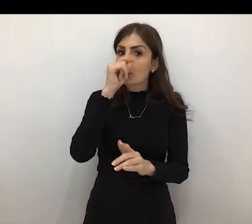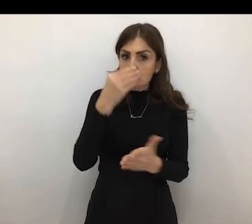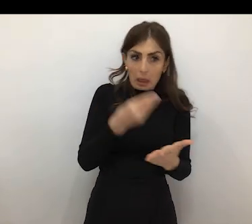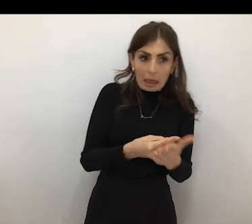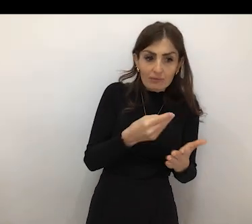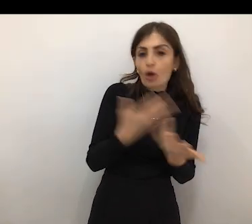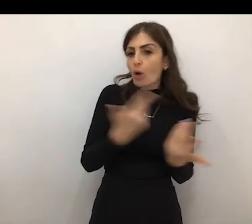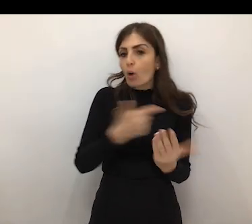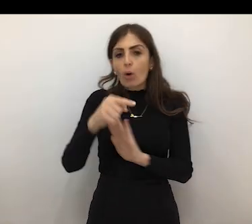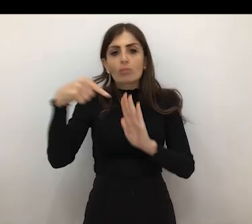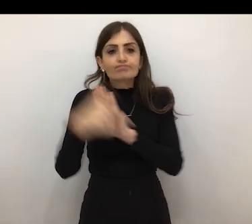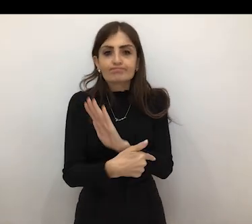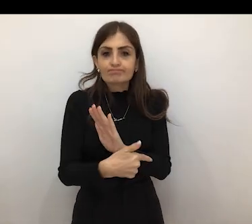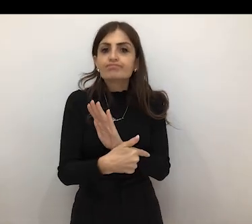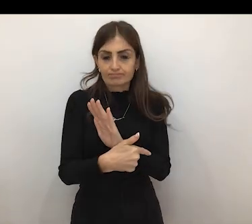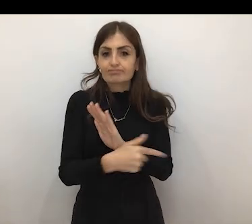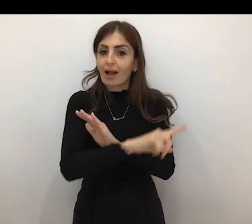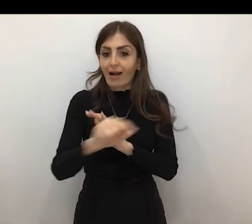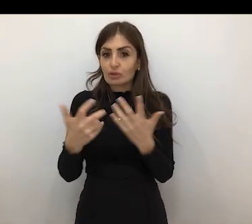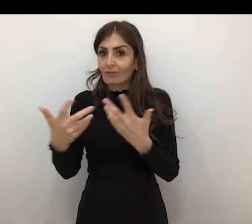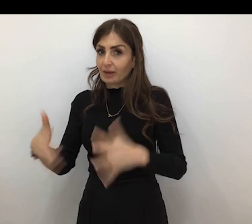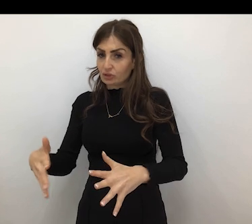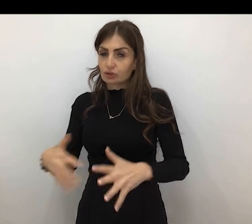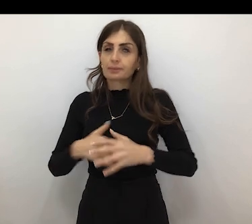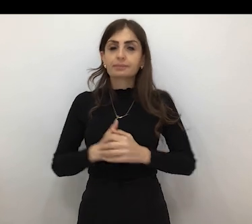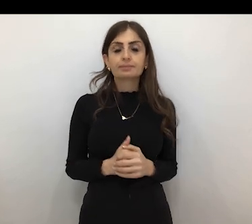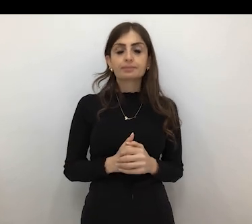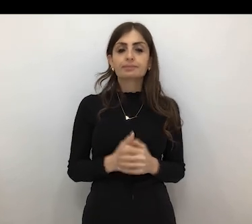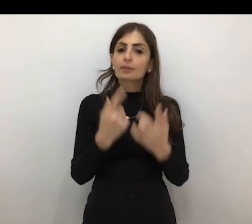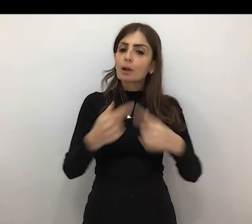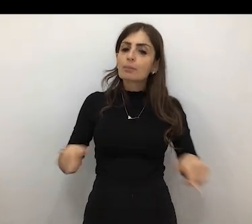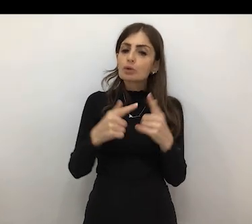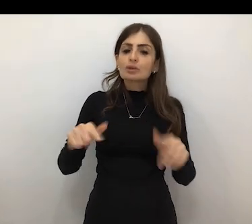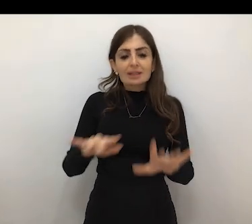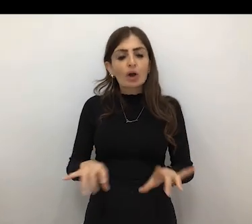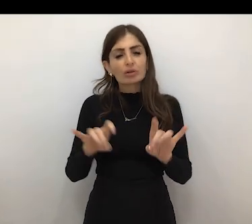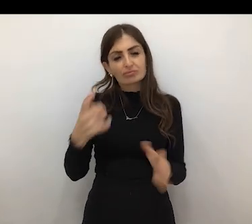have a surplus or deficit for your activity. Music Australia, Music Australia recognises